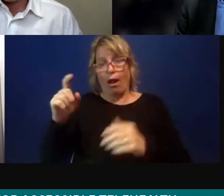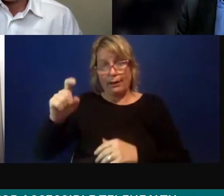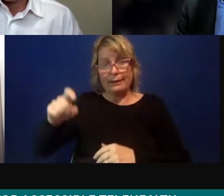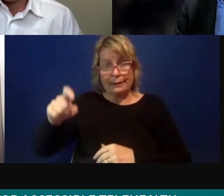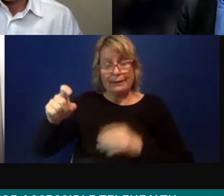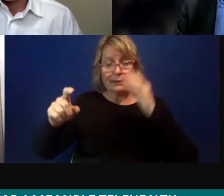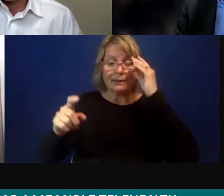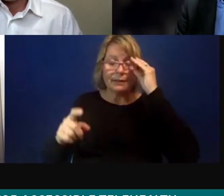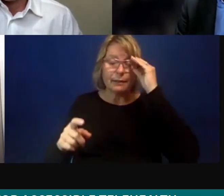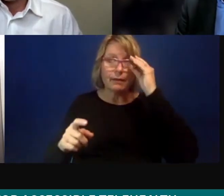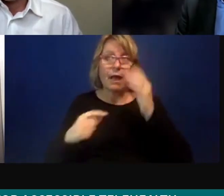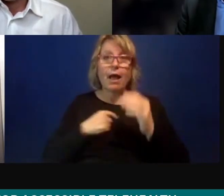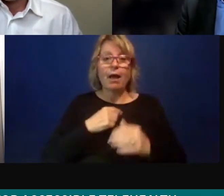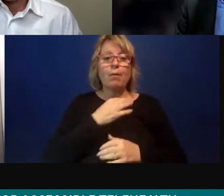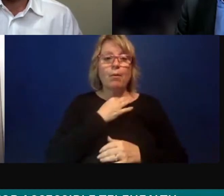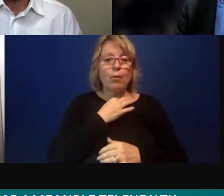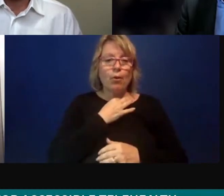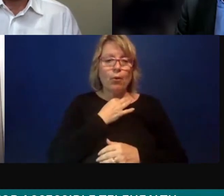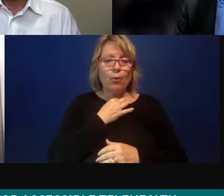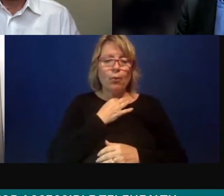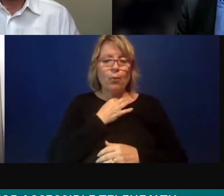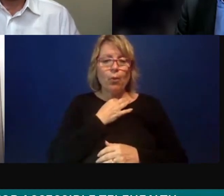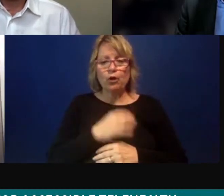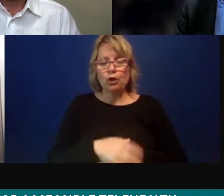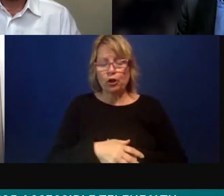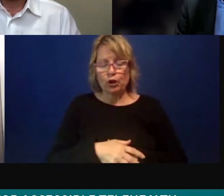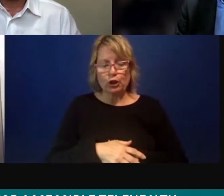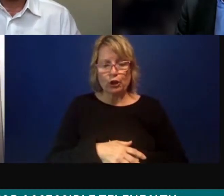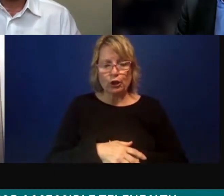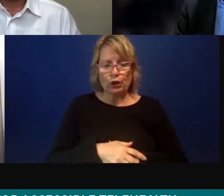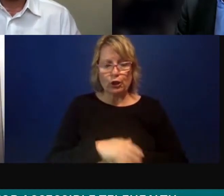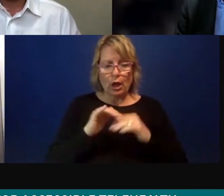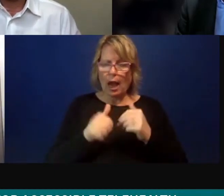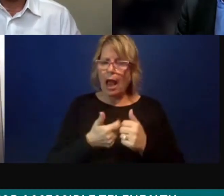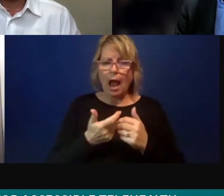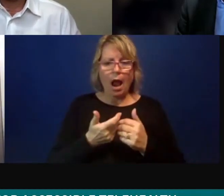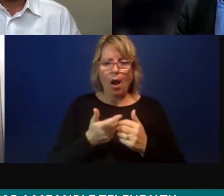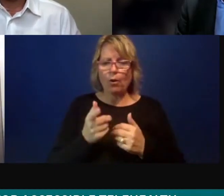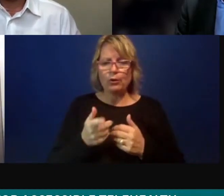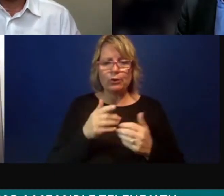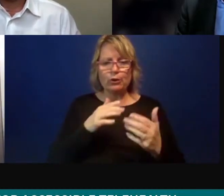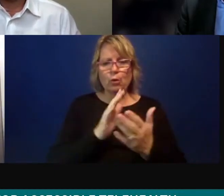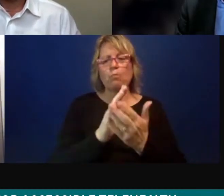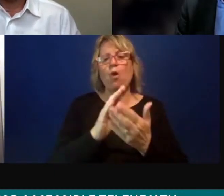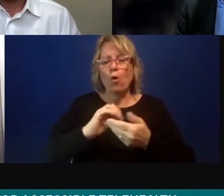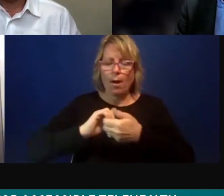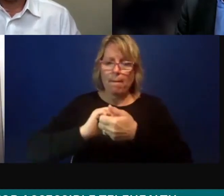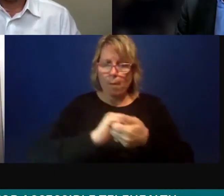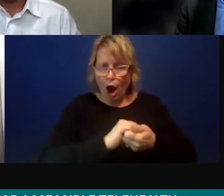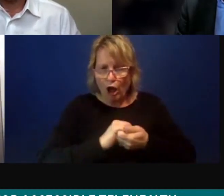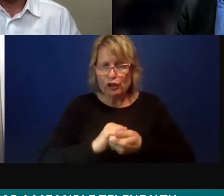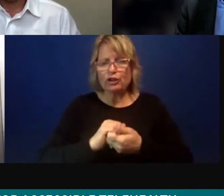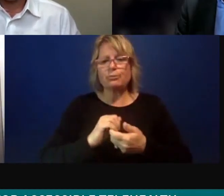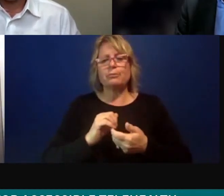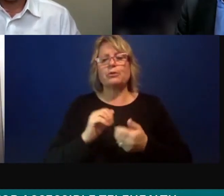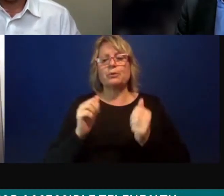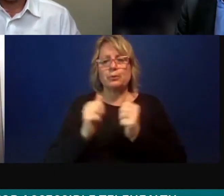I wondered how you approach partnerships, how you approach partnerships with communities,